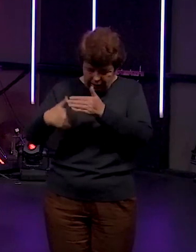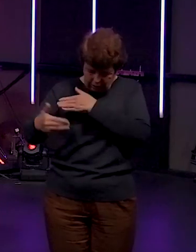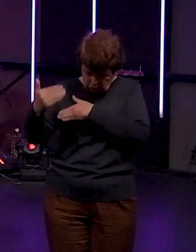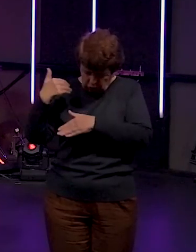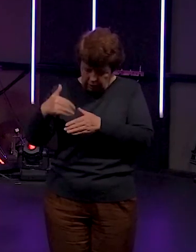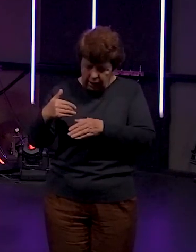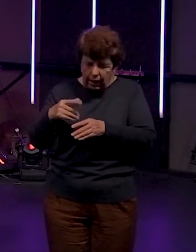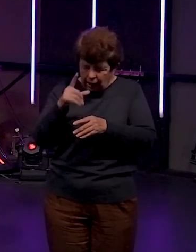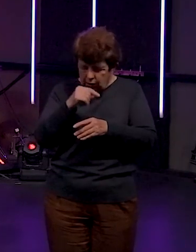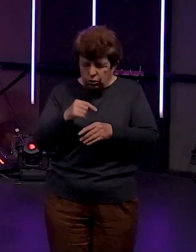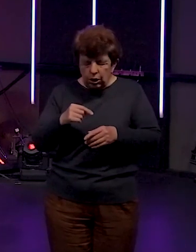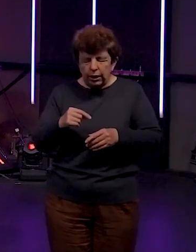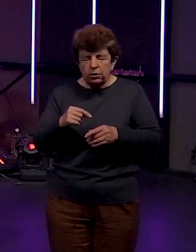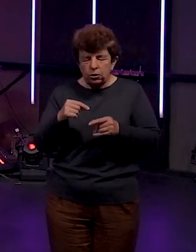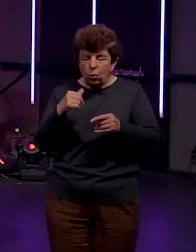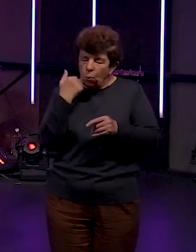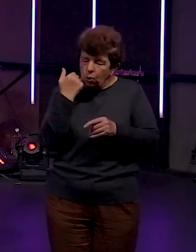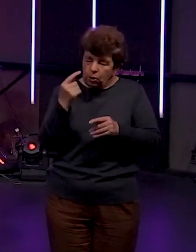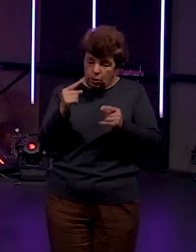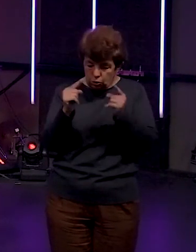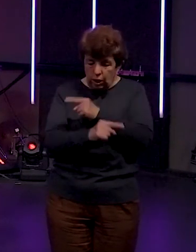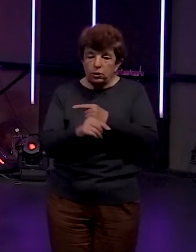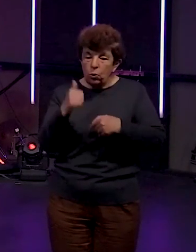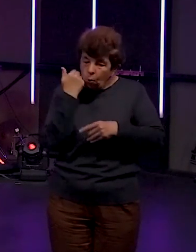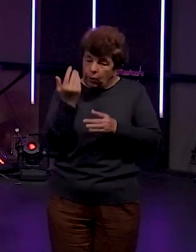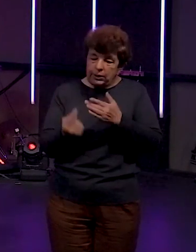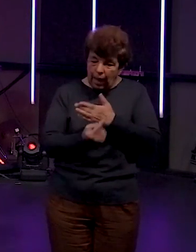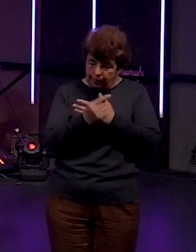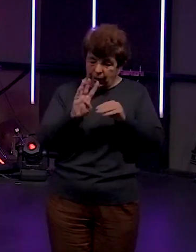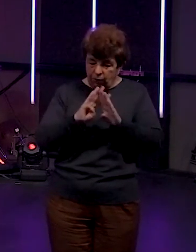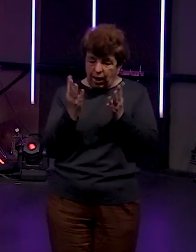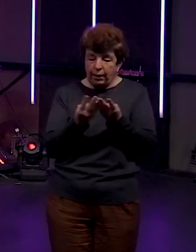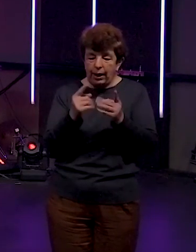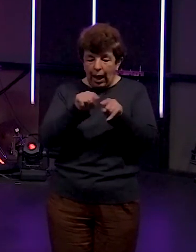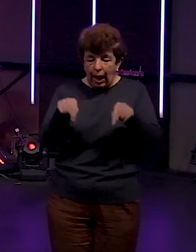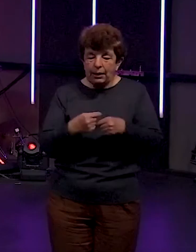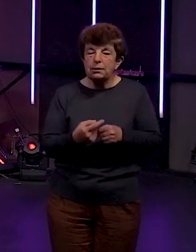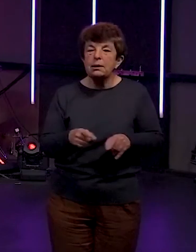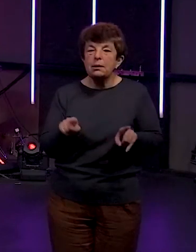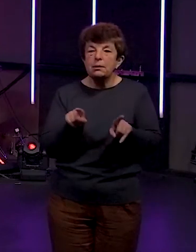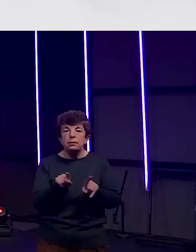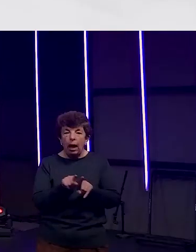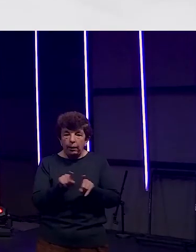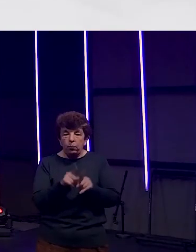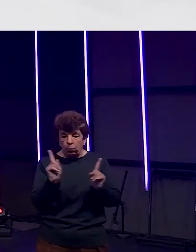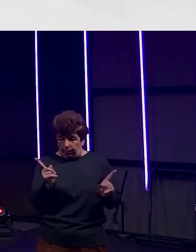continues to happen round about us. Let me mention a couple of areas.